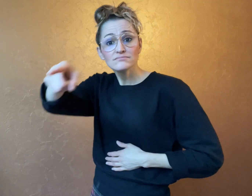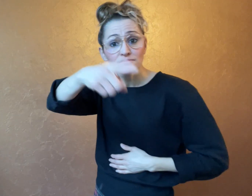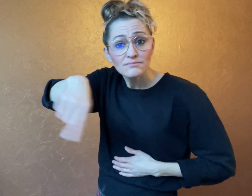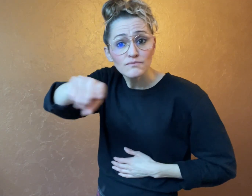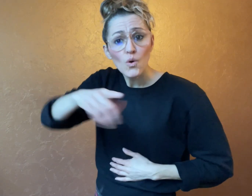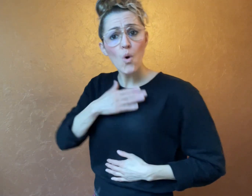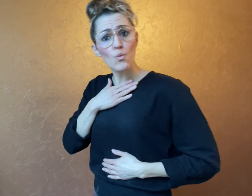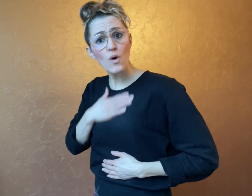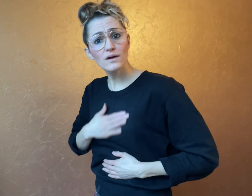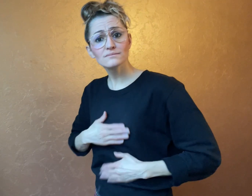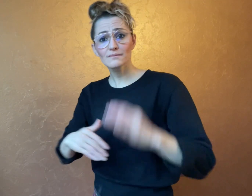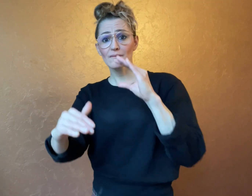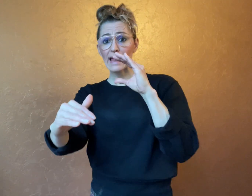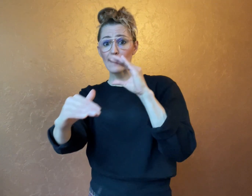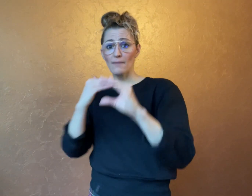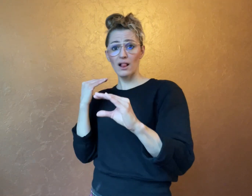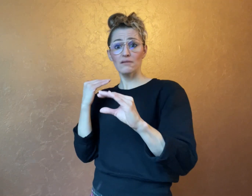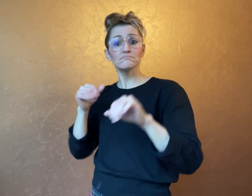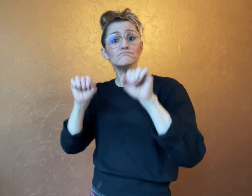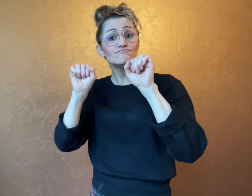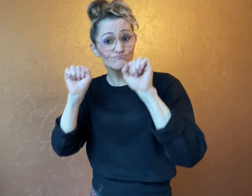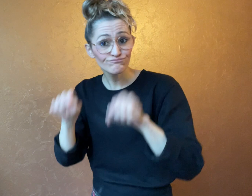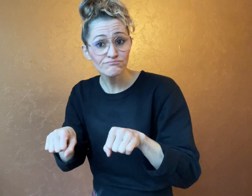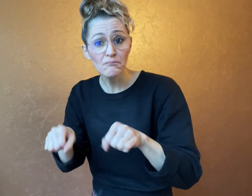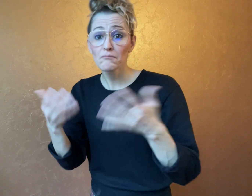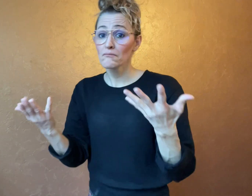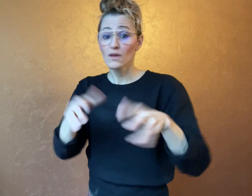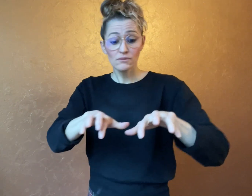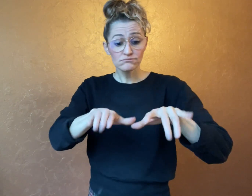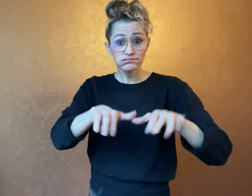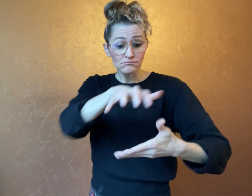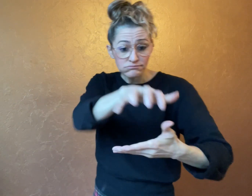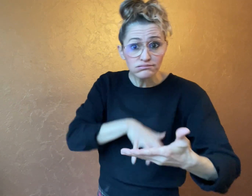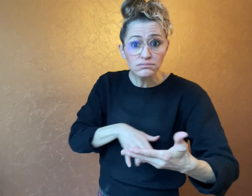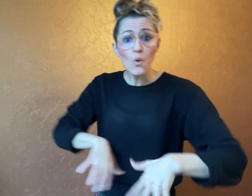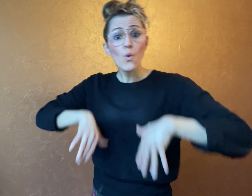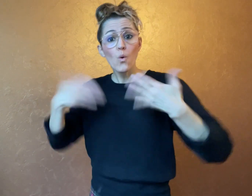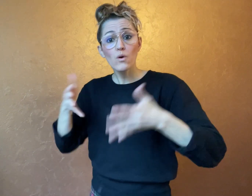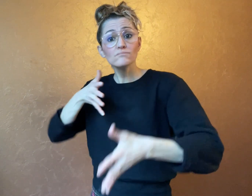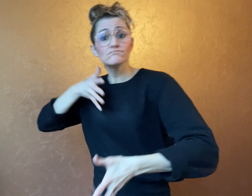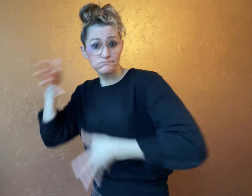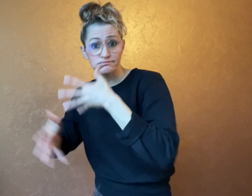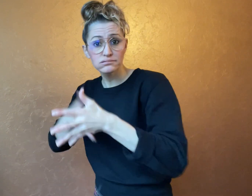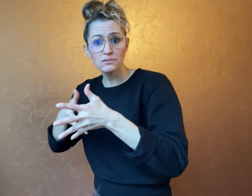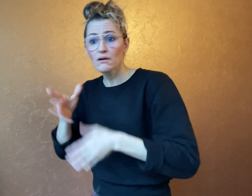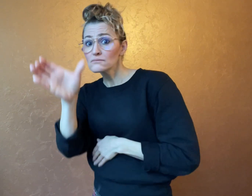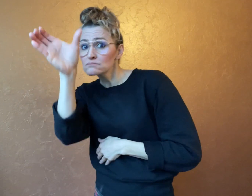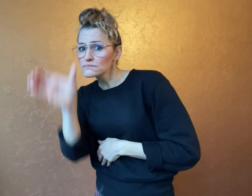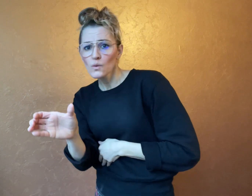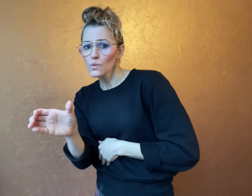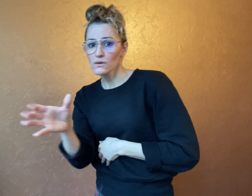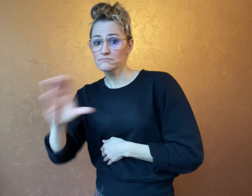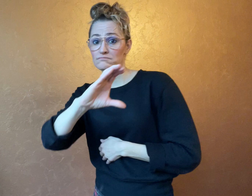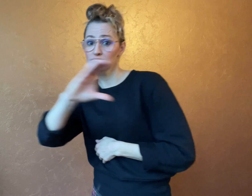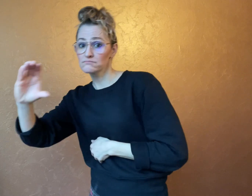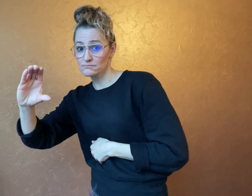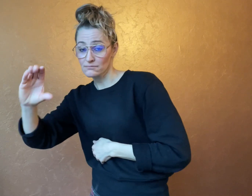You can email your text or video comments